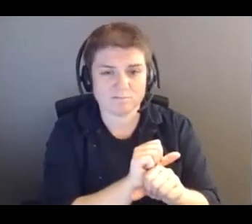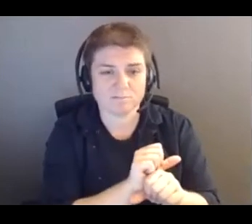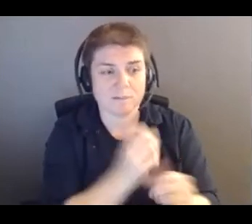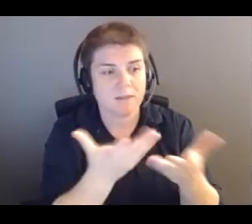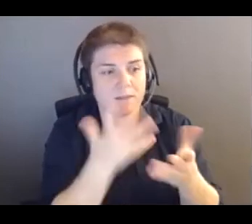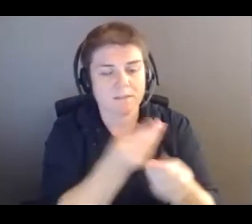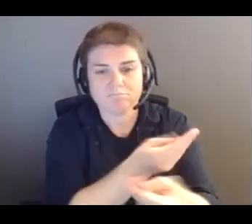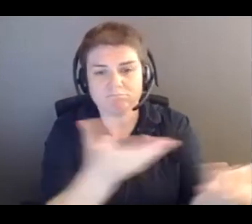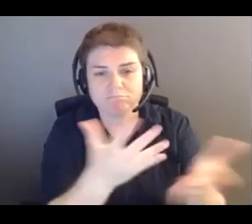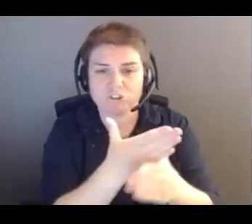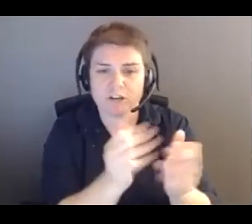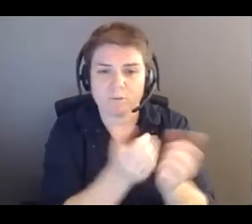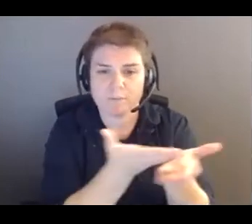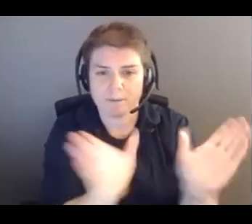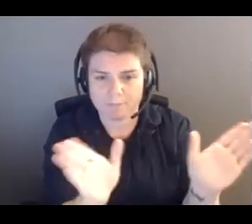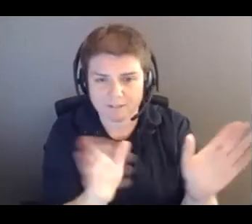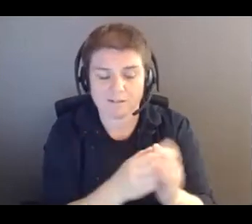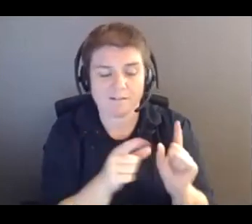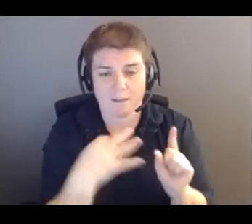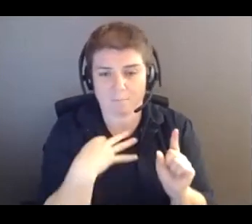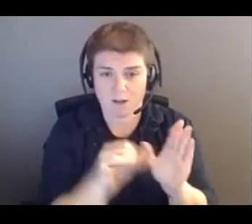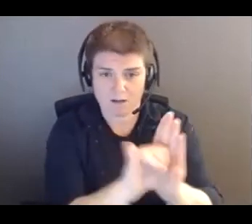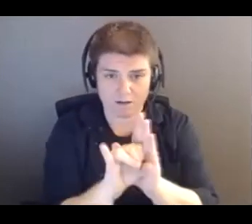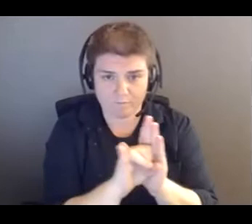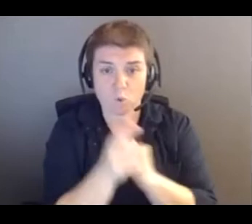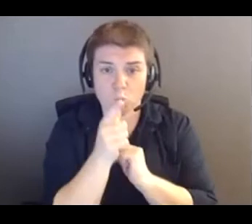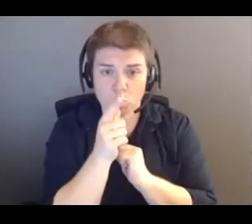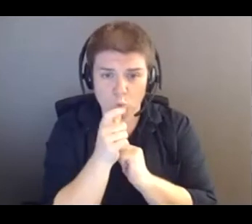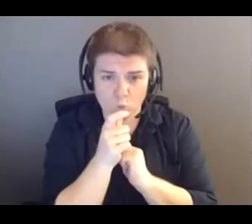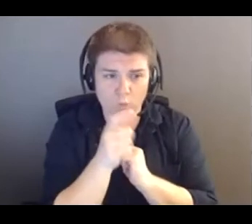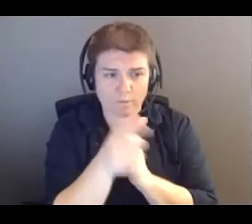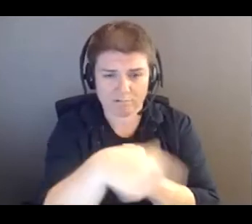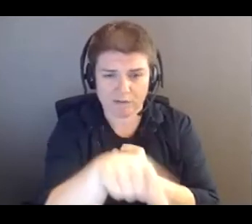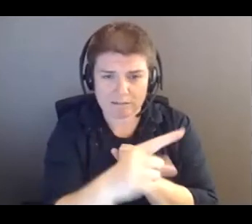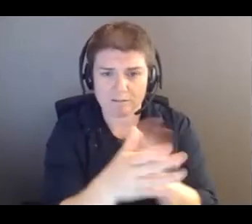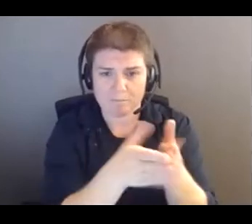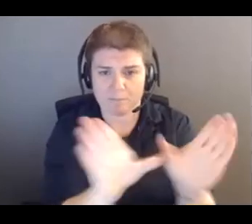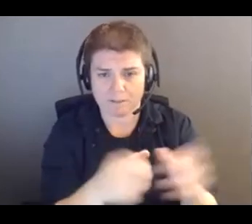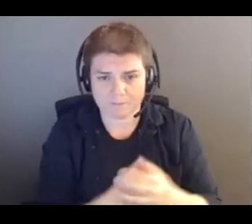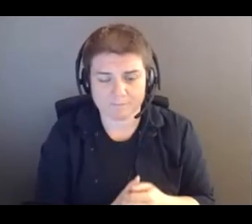public, the applicant has identified who the community will be for that work. As well,